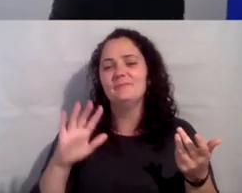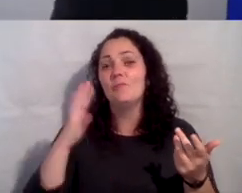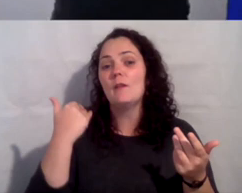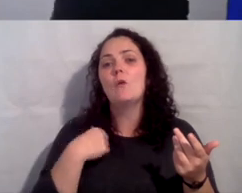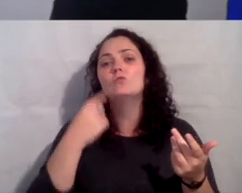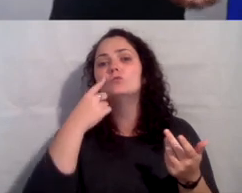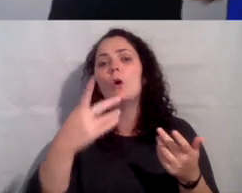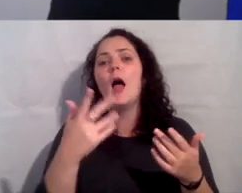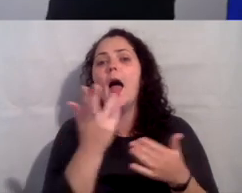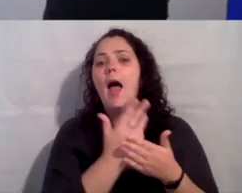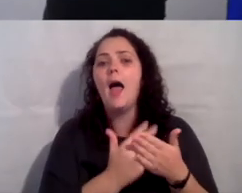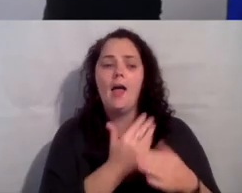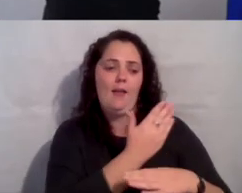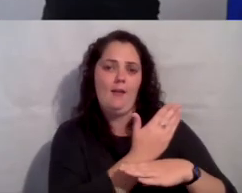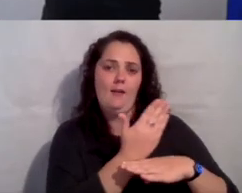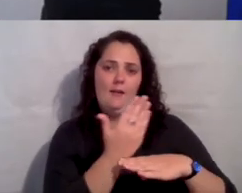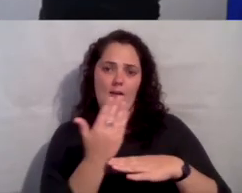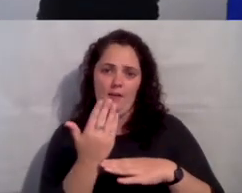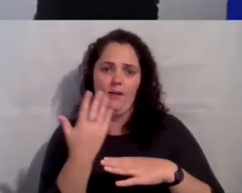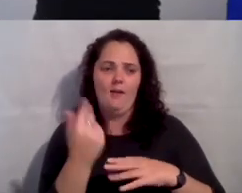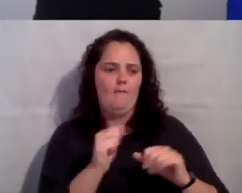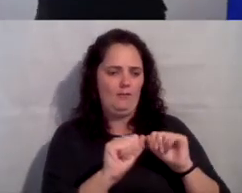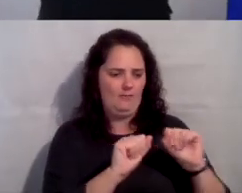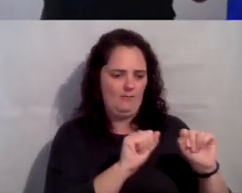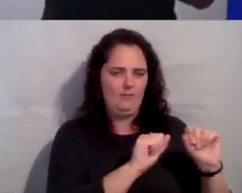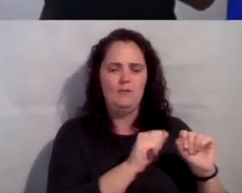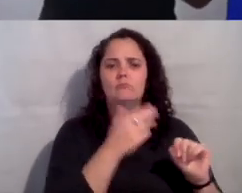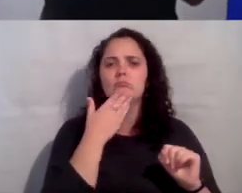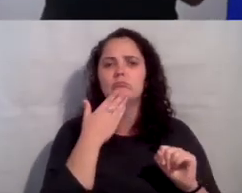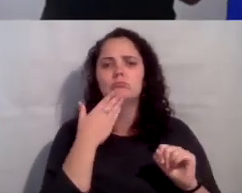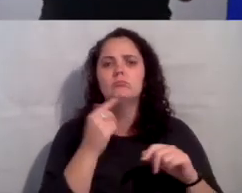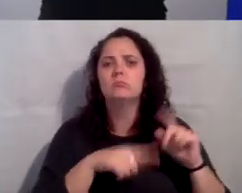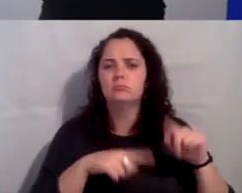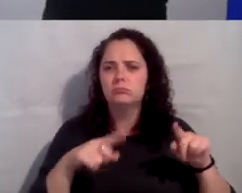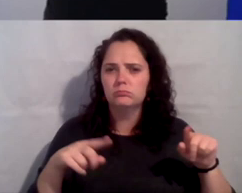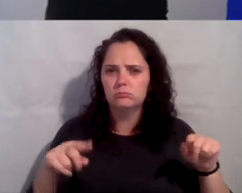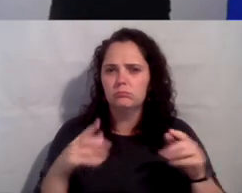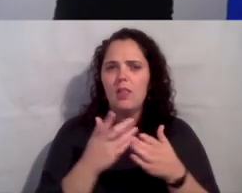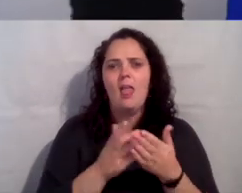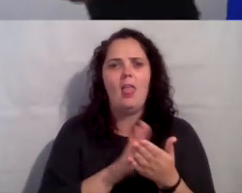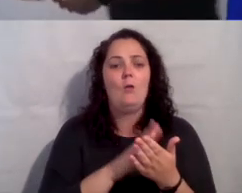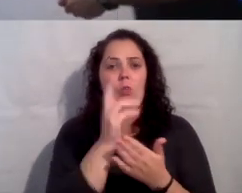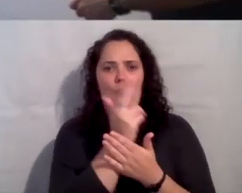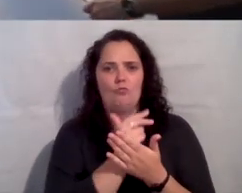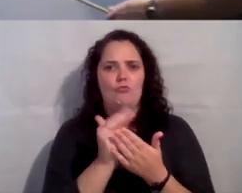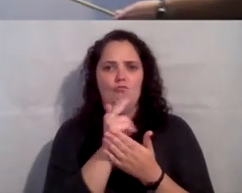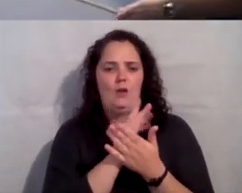is their beautiful compositions, the way that those drawings interact with the sheet of paper is really dynamic. And so one of the things